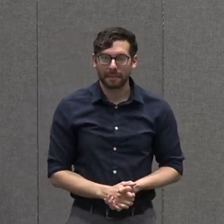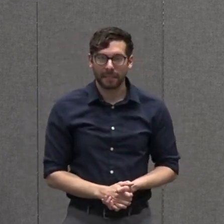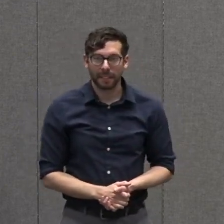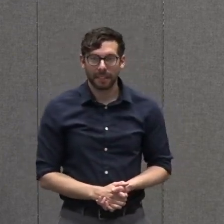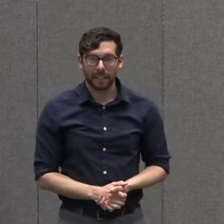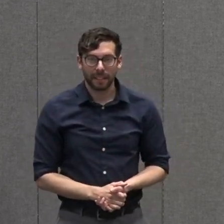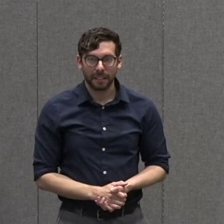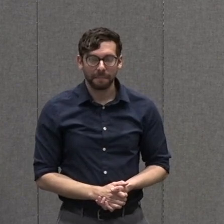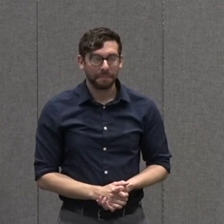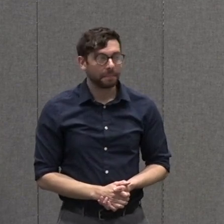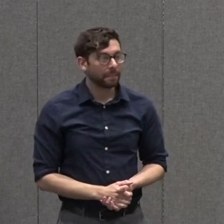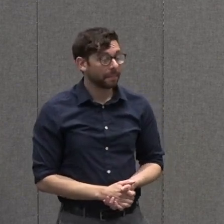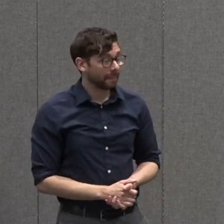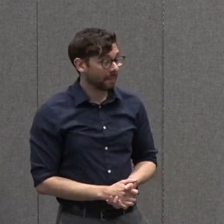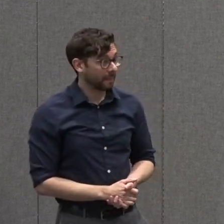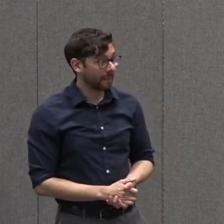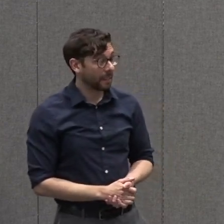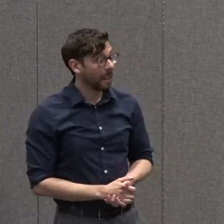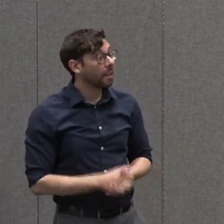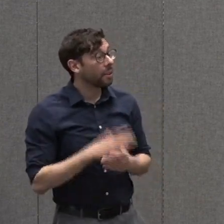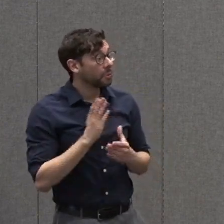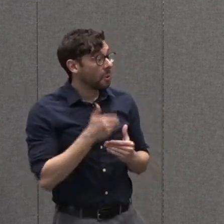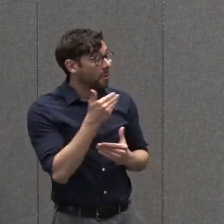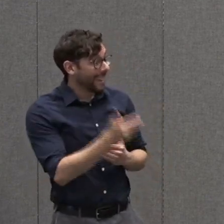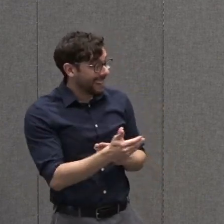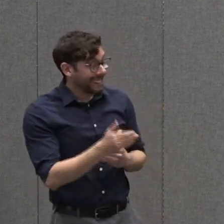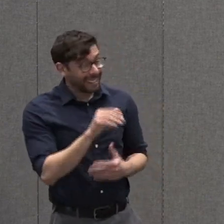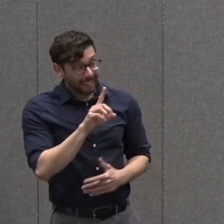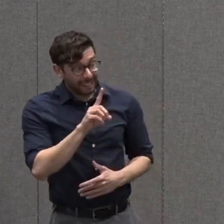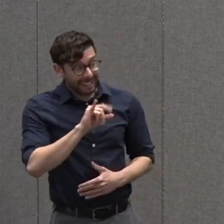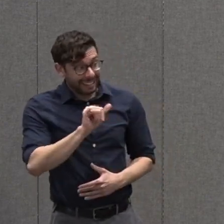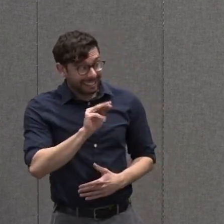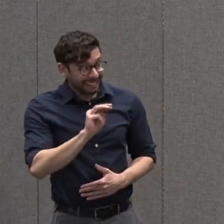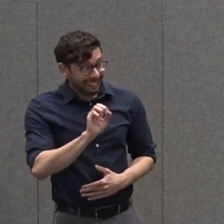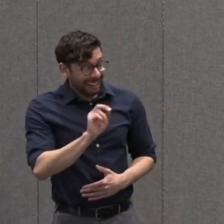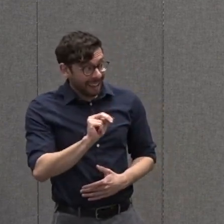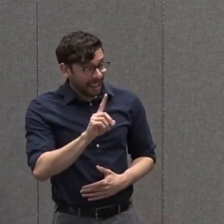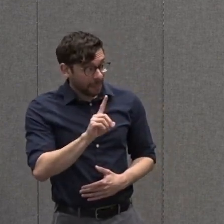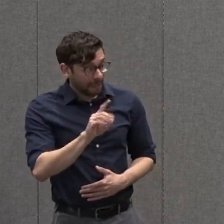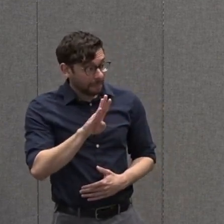Now, this is the diamondback? This is the western diamondback, and it's a bigger snake